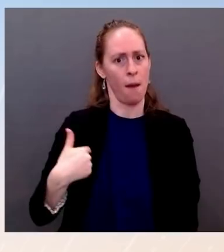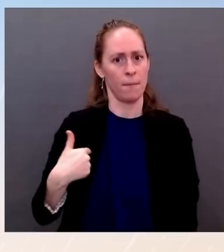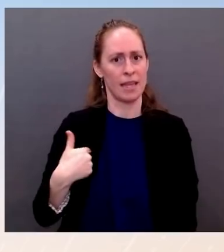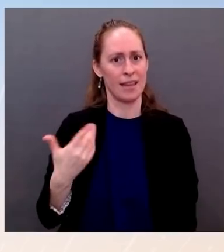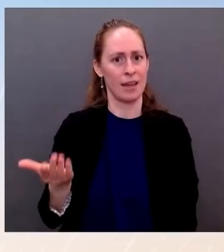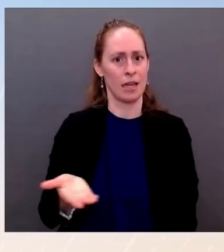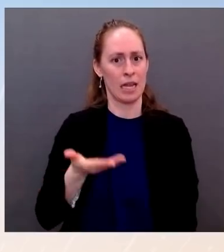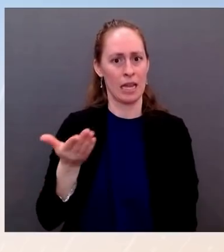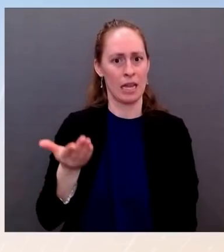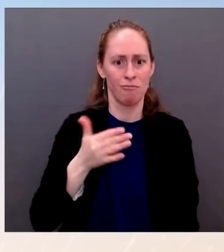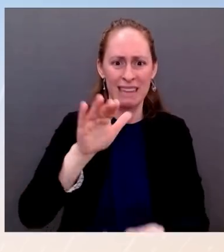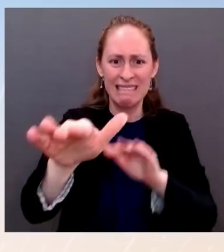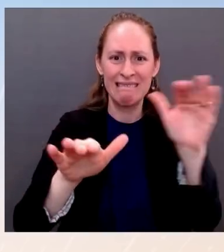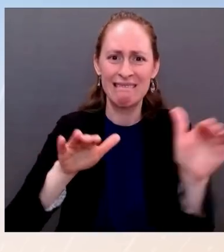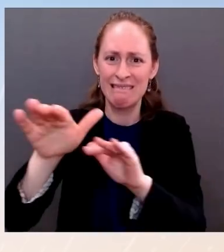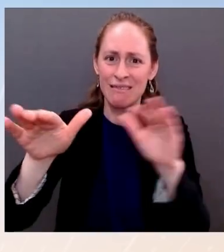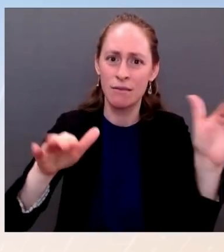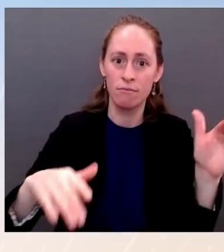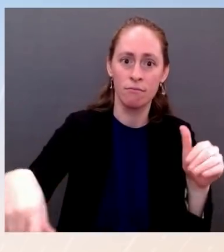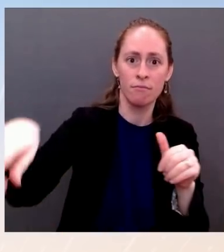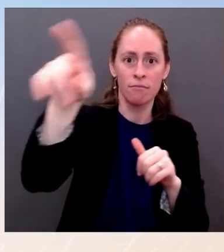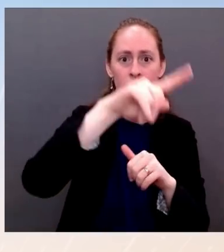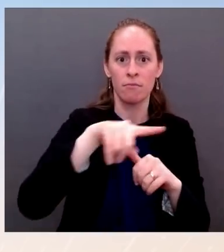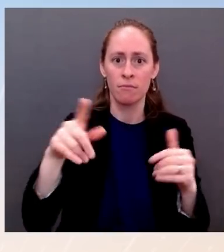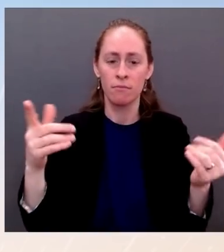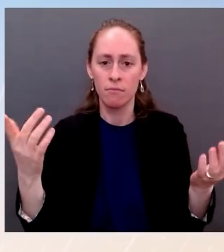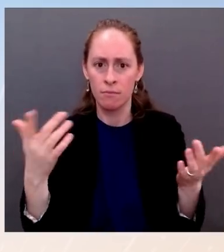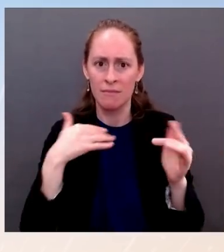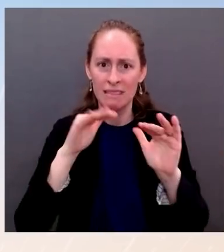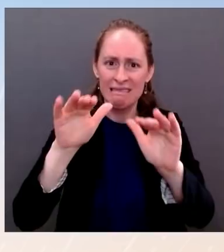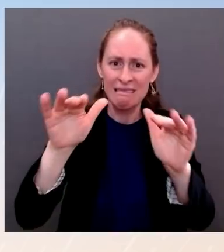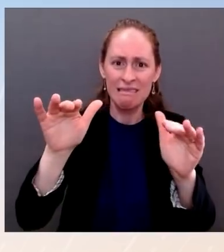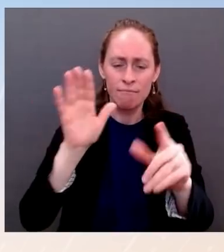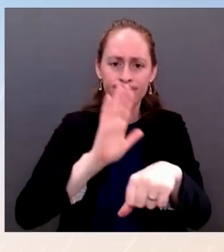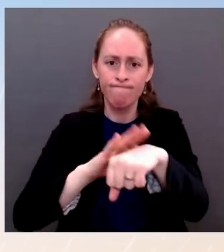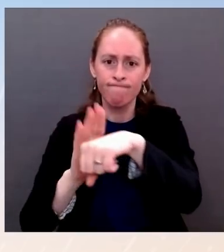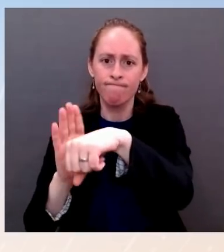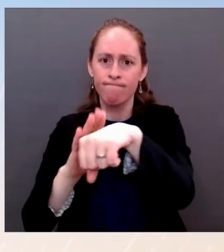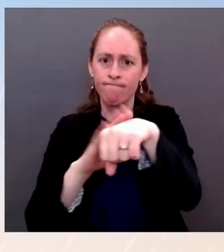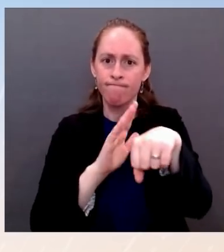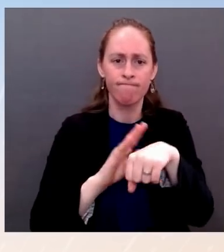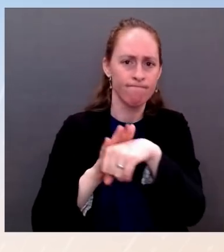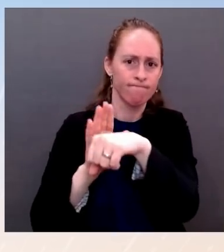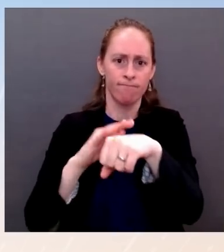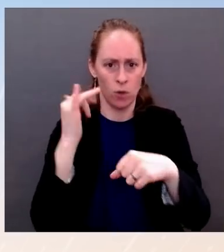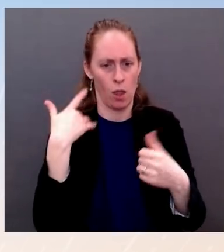the reason the President convened our closest Allies and partners from across the NATO Alliance